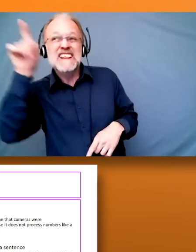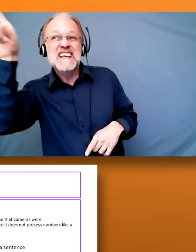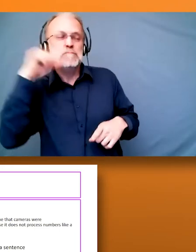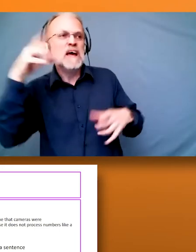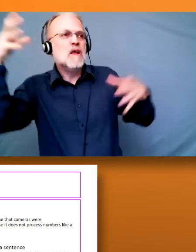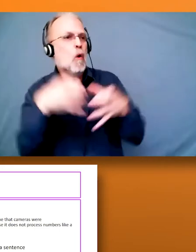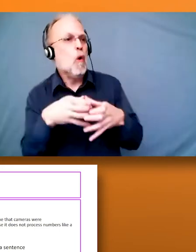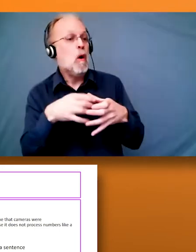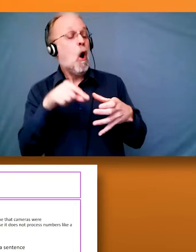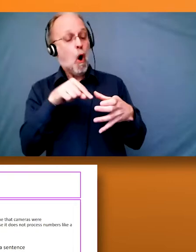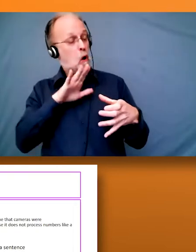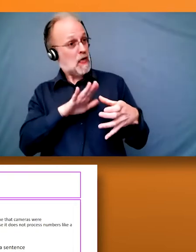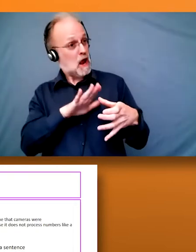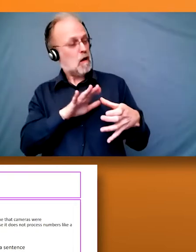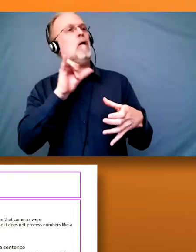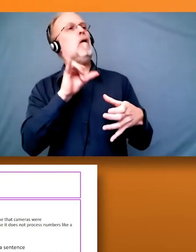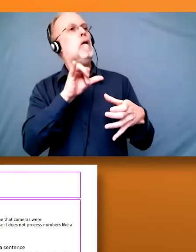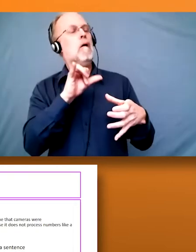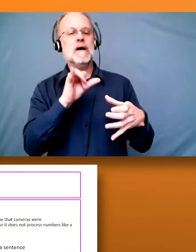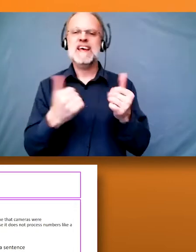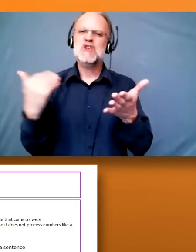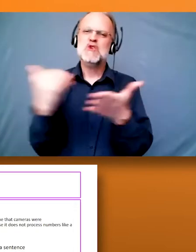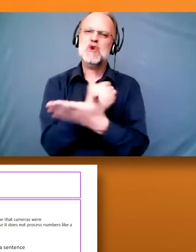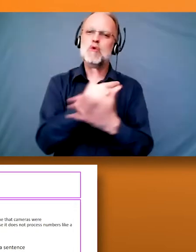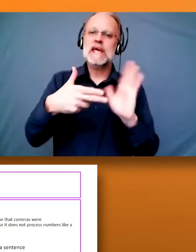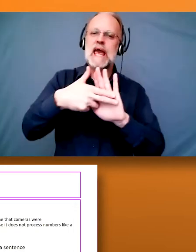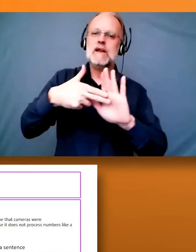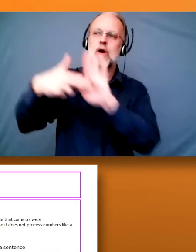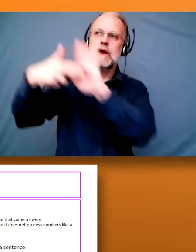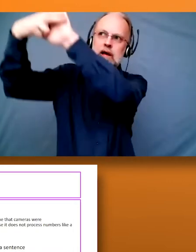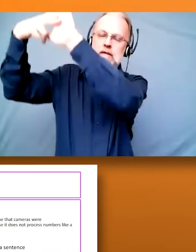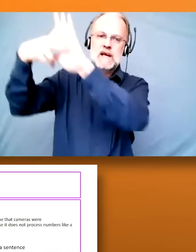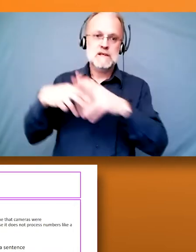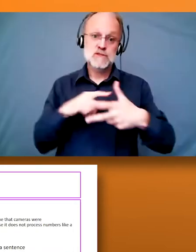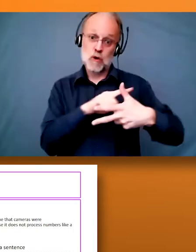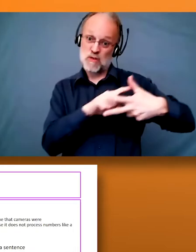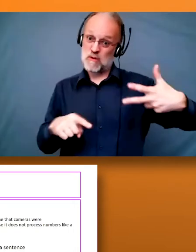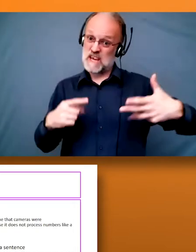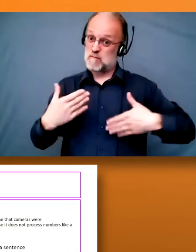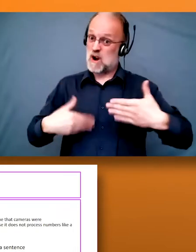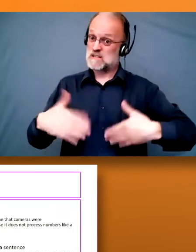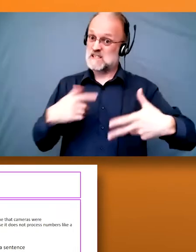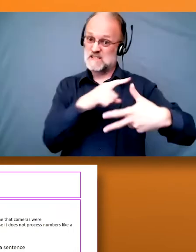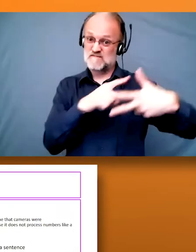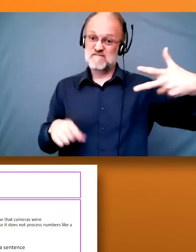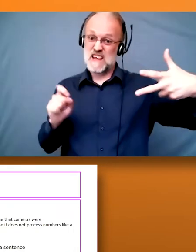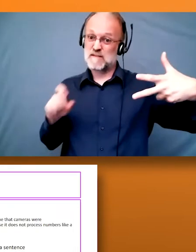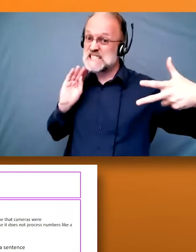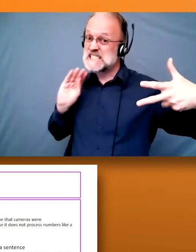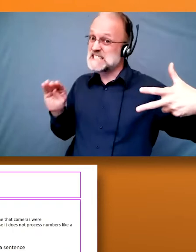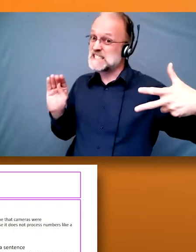and we're going to talk about the things within that category. So we want to have all these levels of processing while we're doing something.